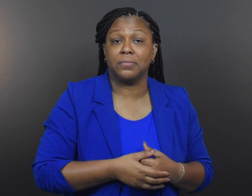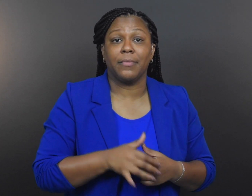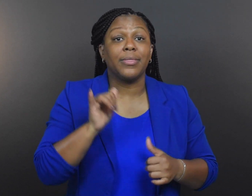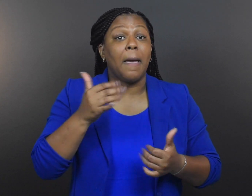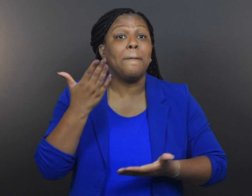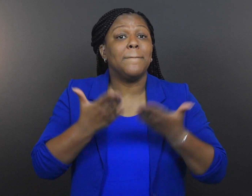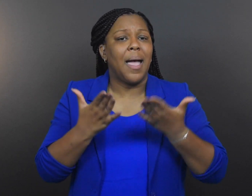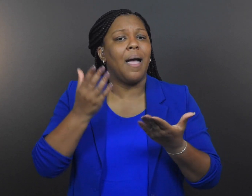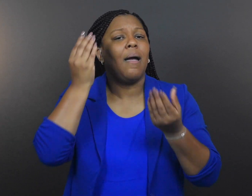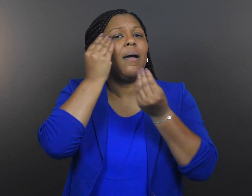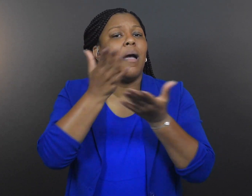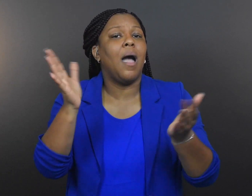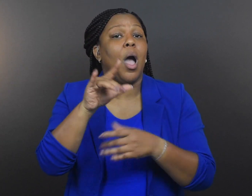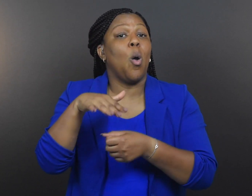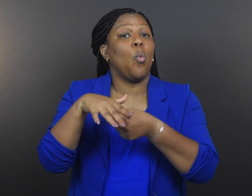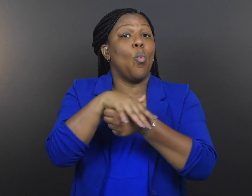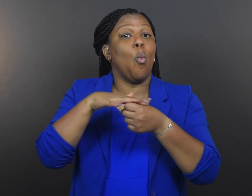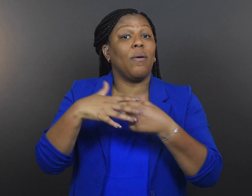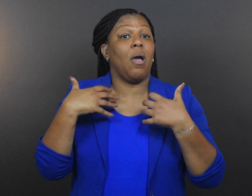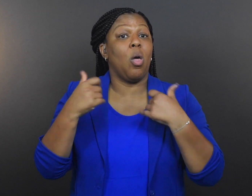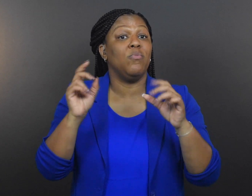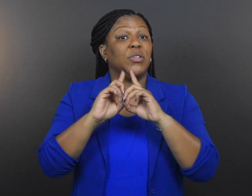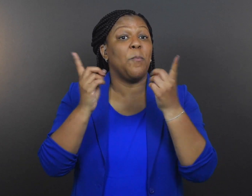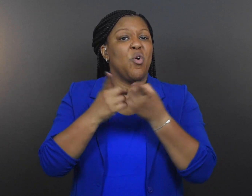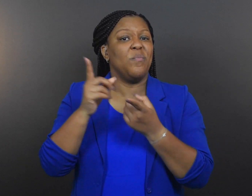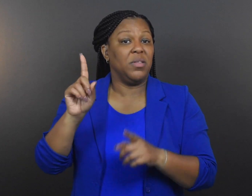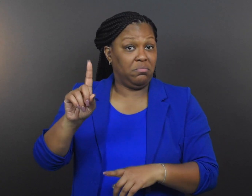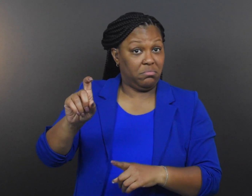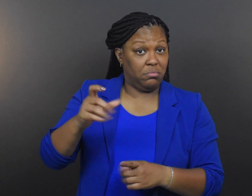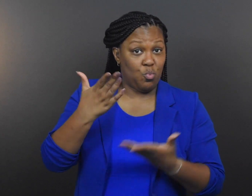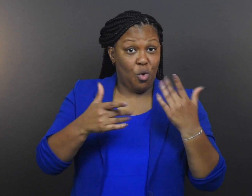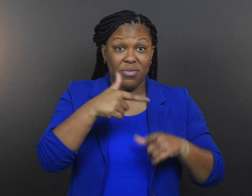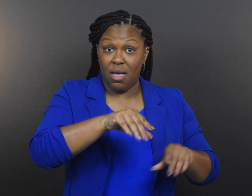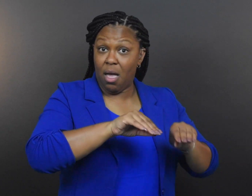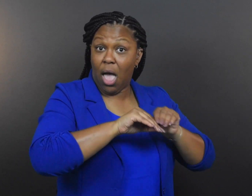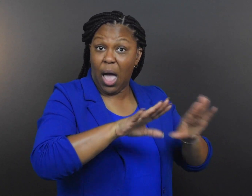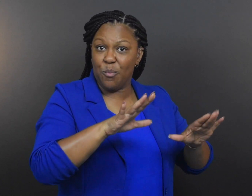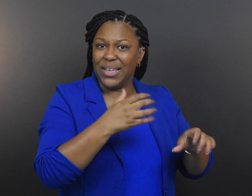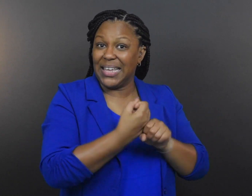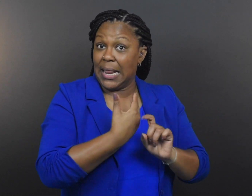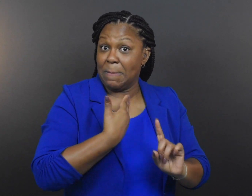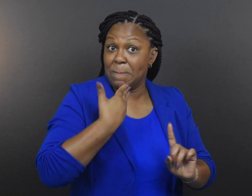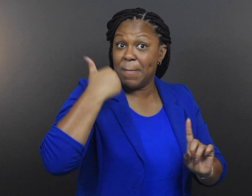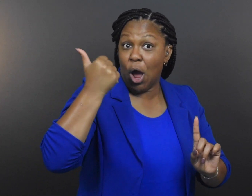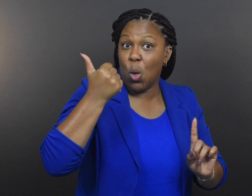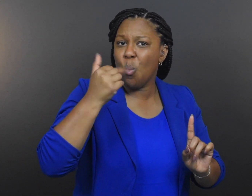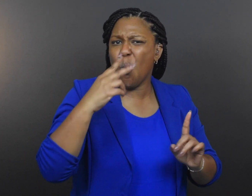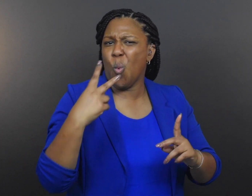That might tell local health departments whether an outbreak is getting better or worse—or